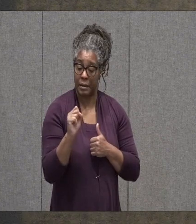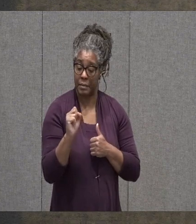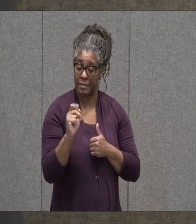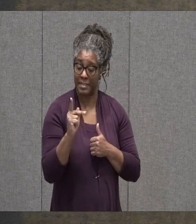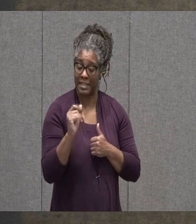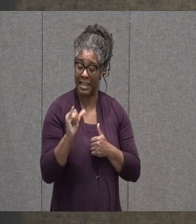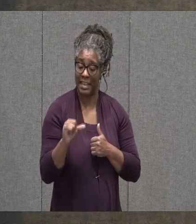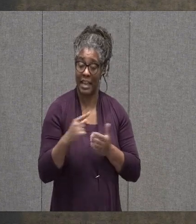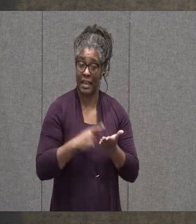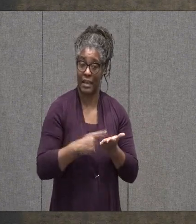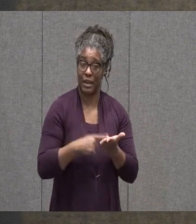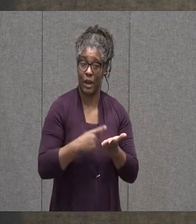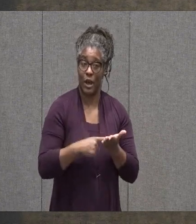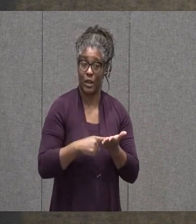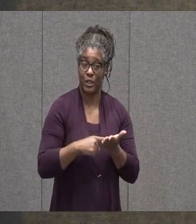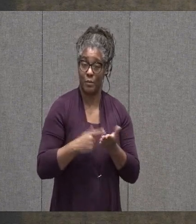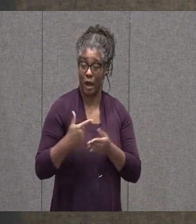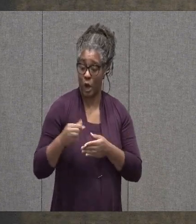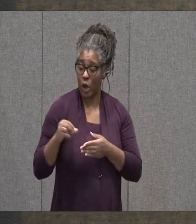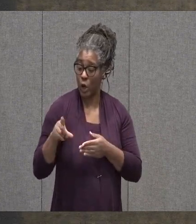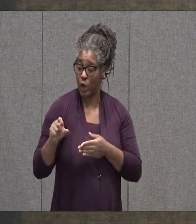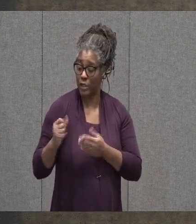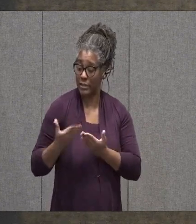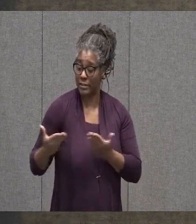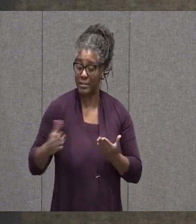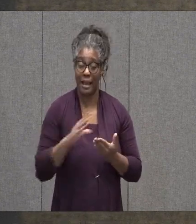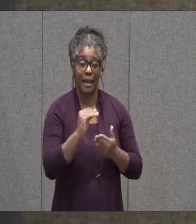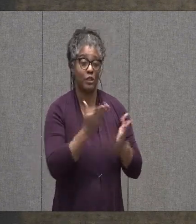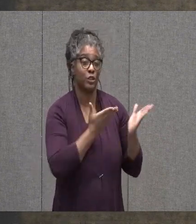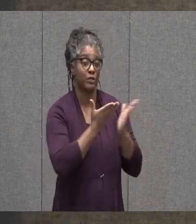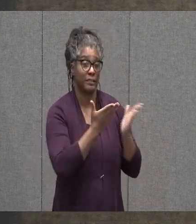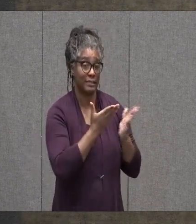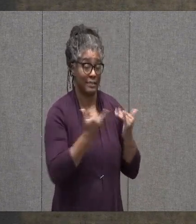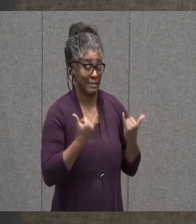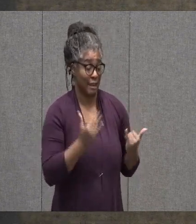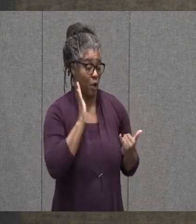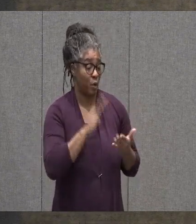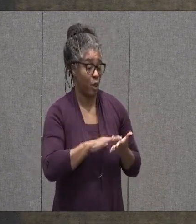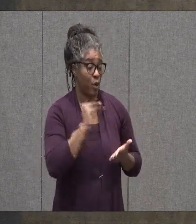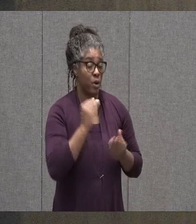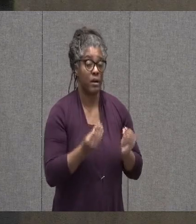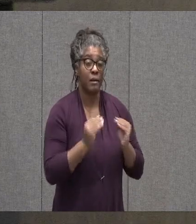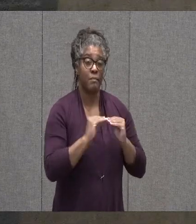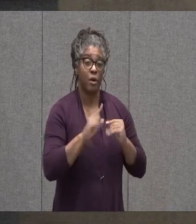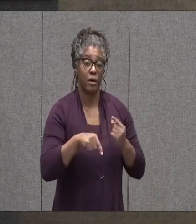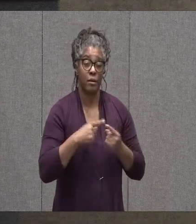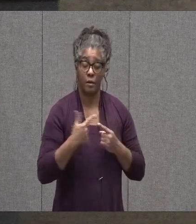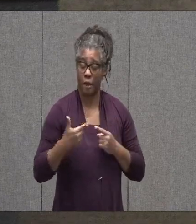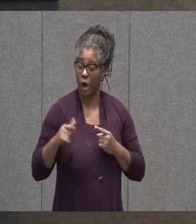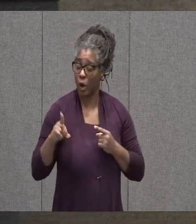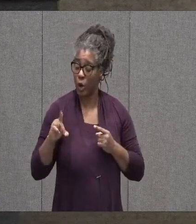and so now we're gonna learn more about goods and services so that we have a deeper understanding